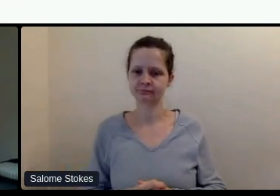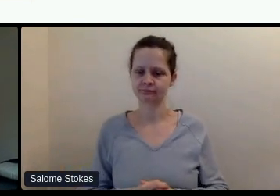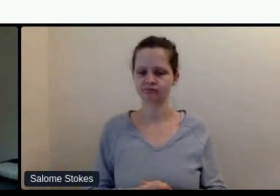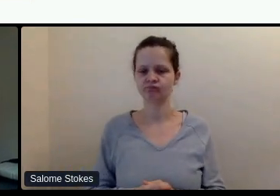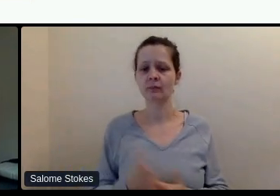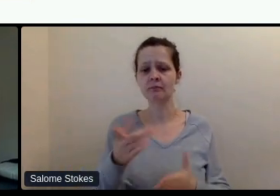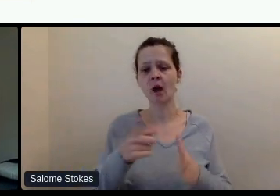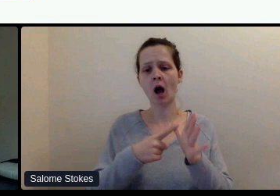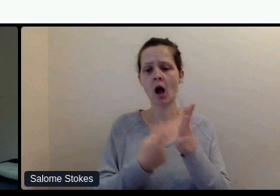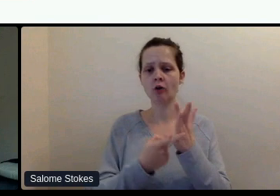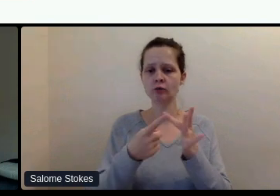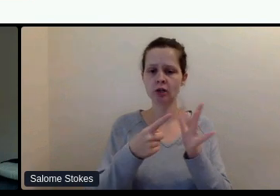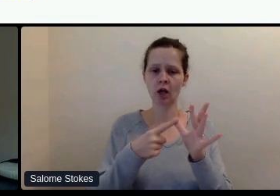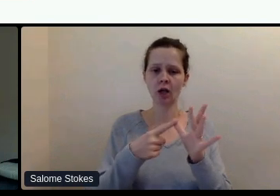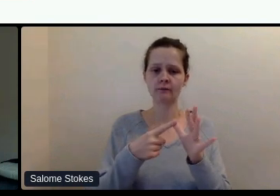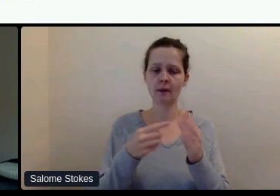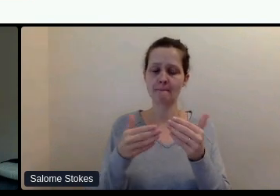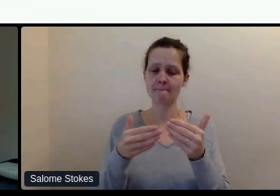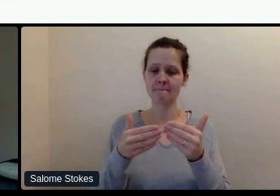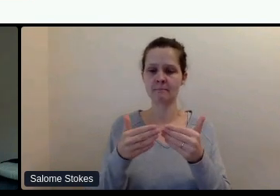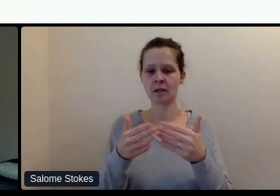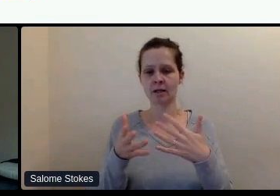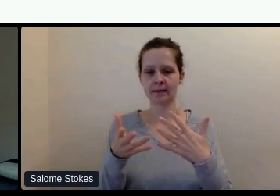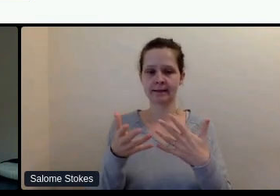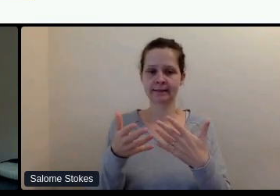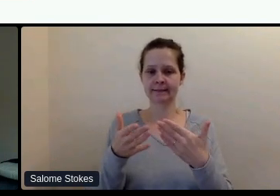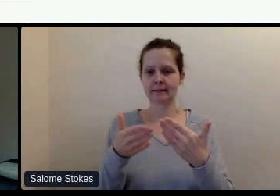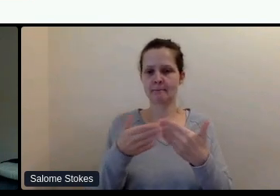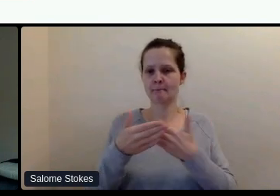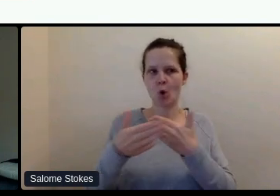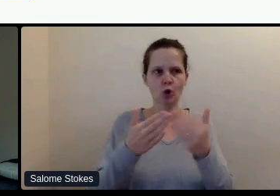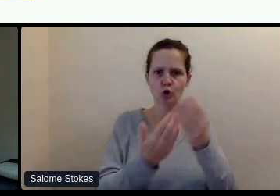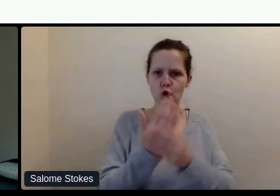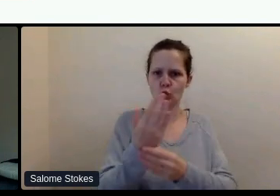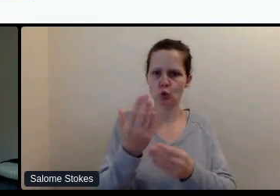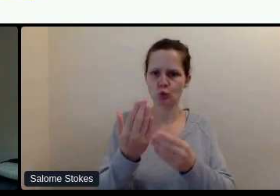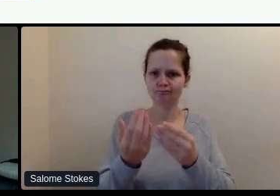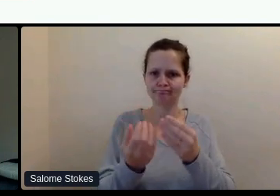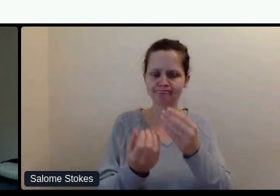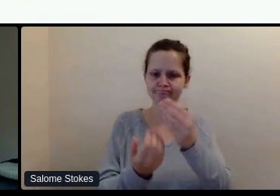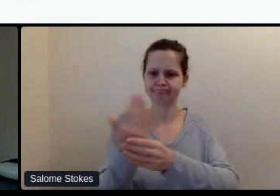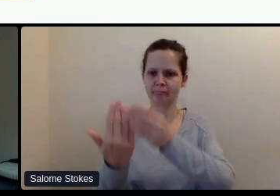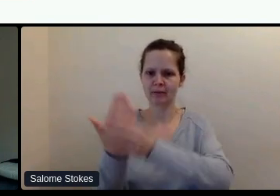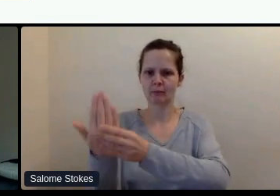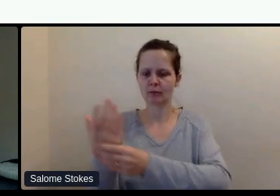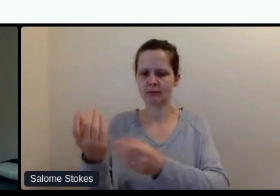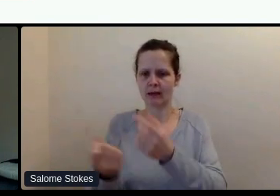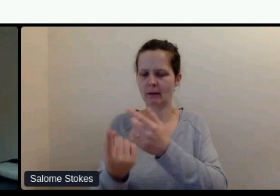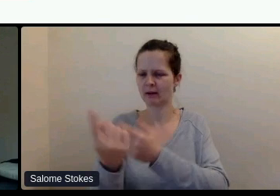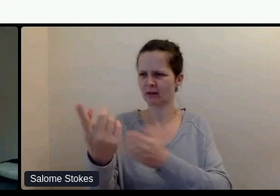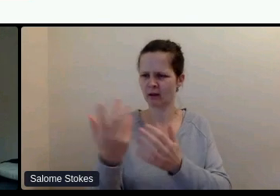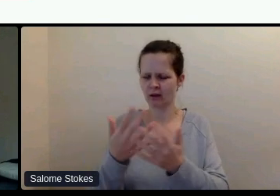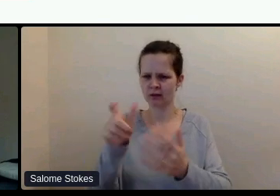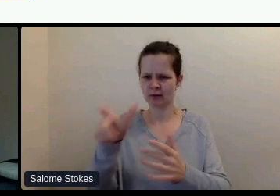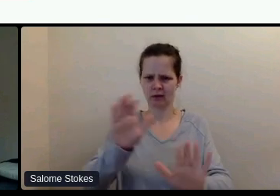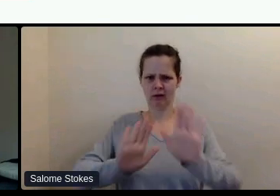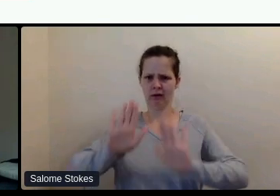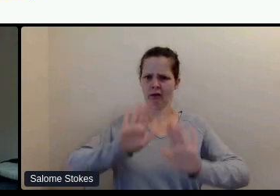makes things a bit more complicated for people and it means that people perhaps get a bit confused.